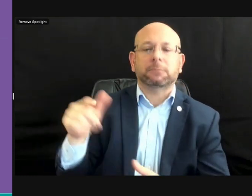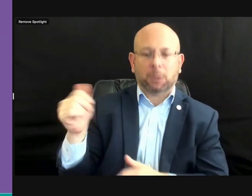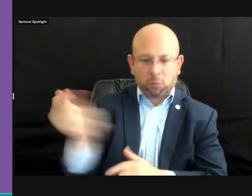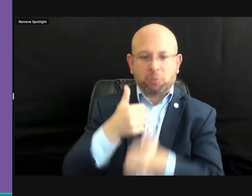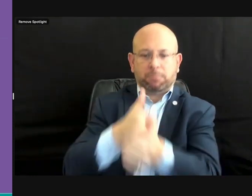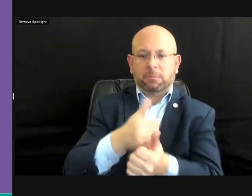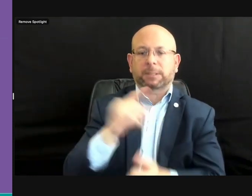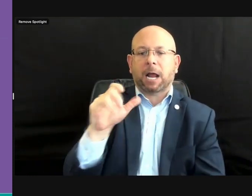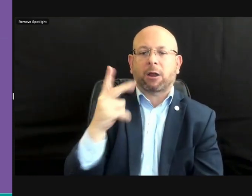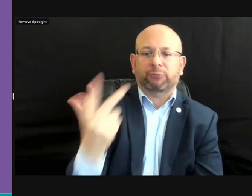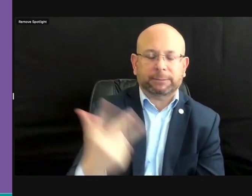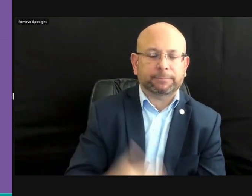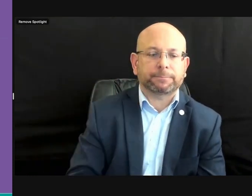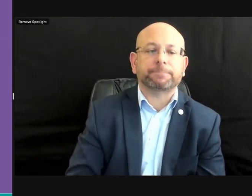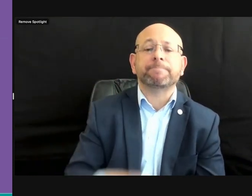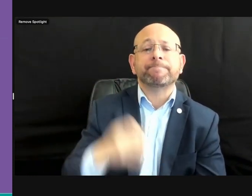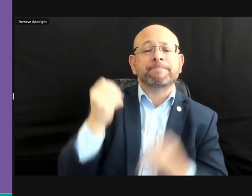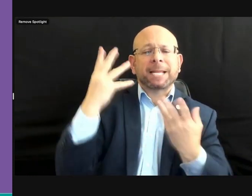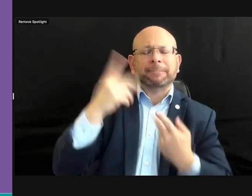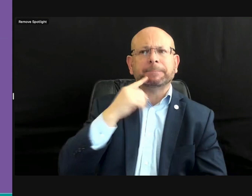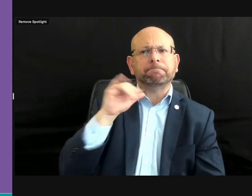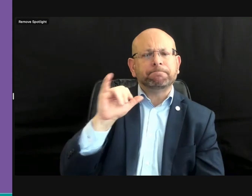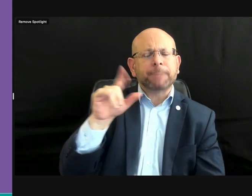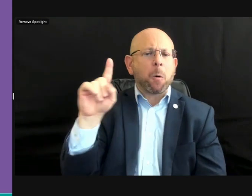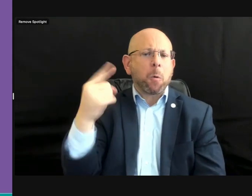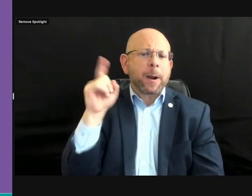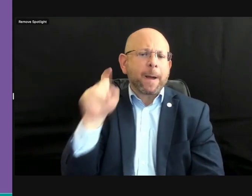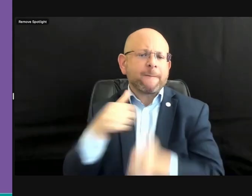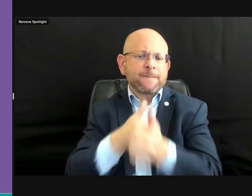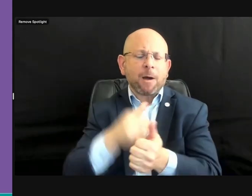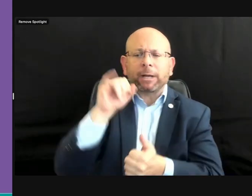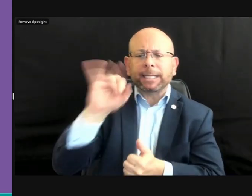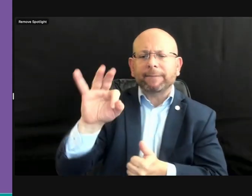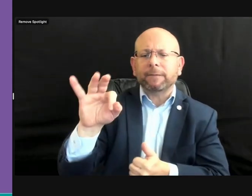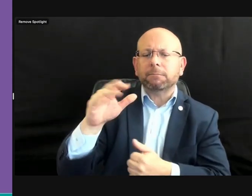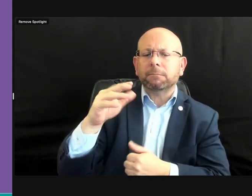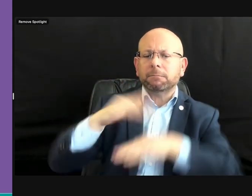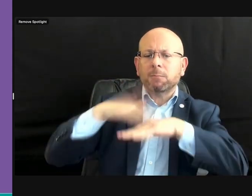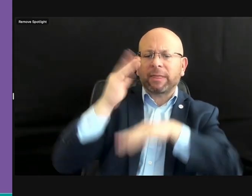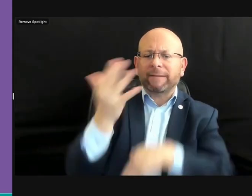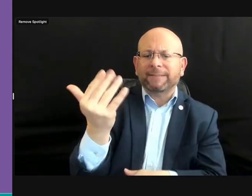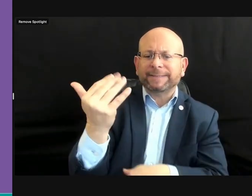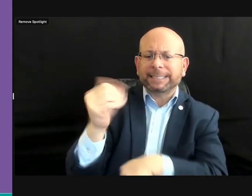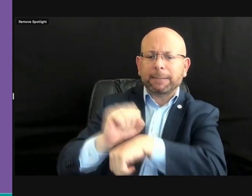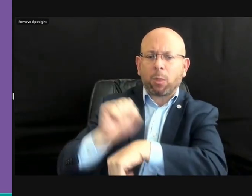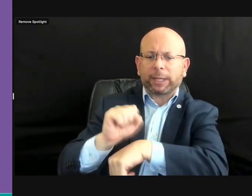these must all comply with Title III. Many will often cite the minimum 15 employees threshold